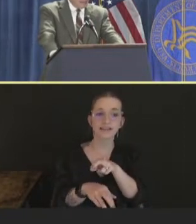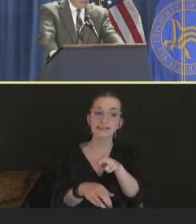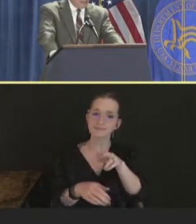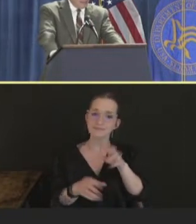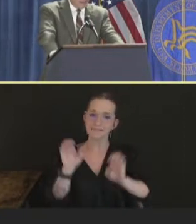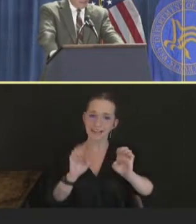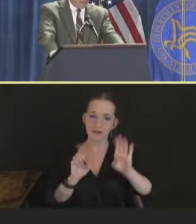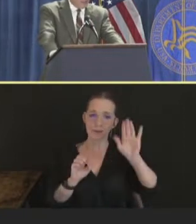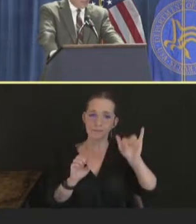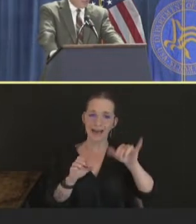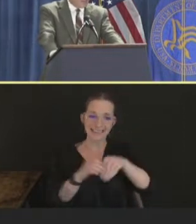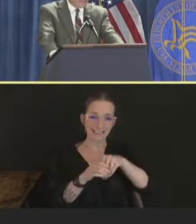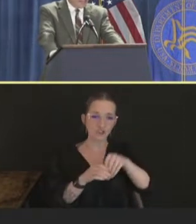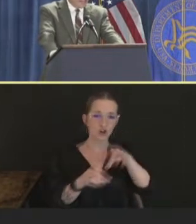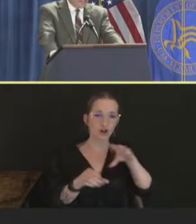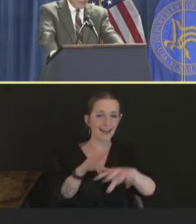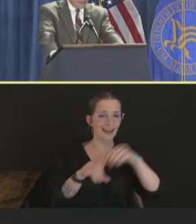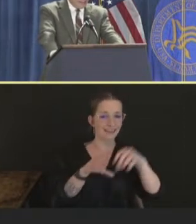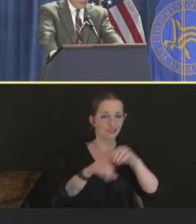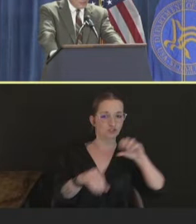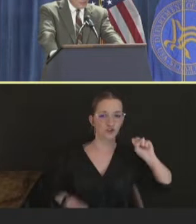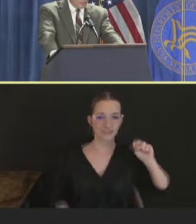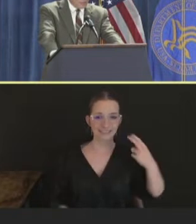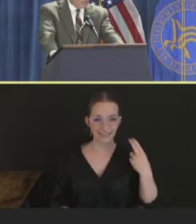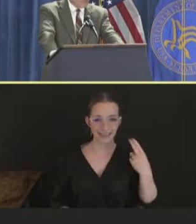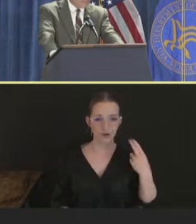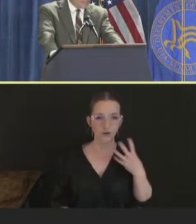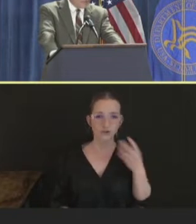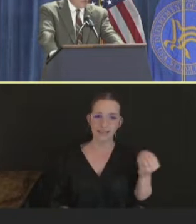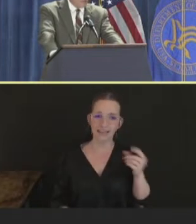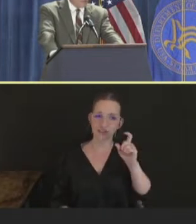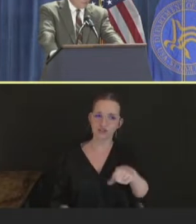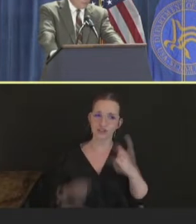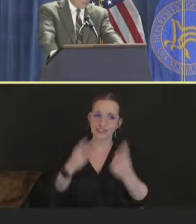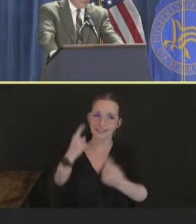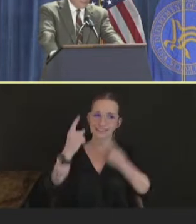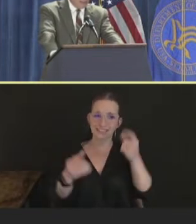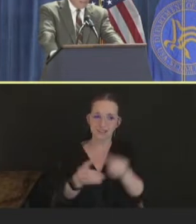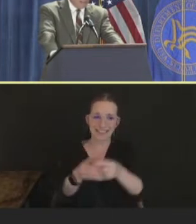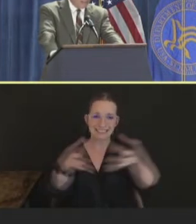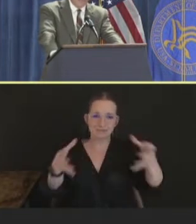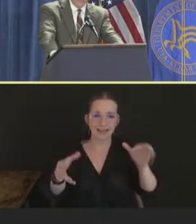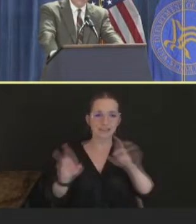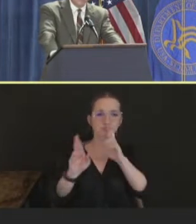And they should consider expanding these reports for each routinely recommended vaccine in